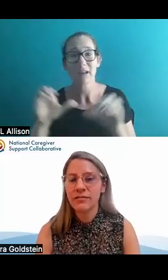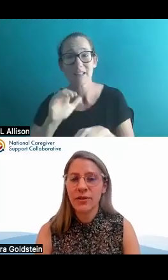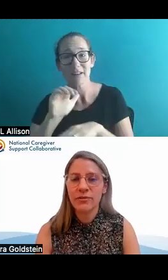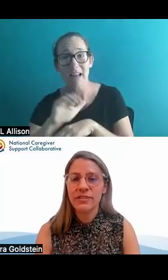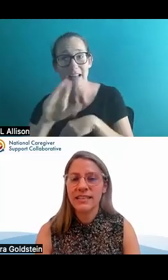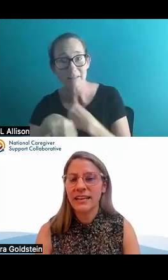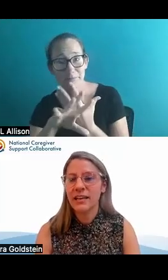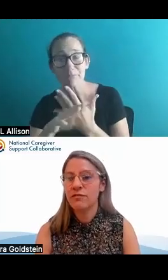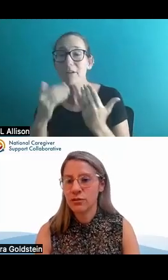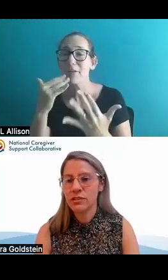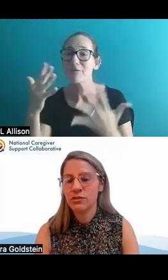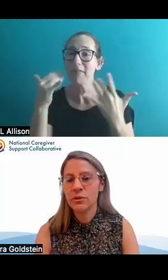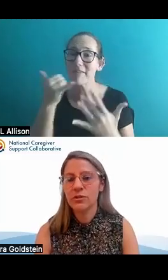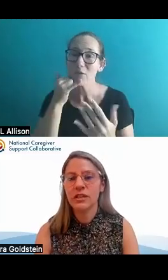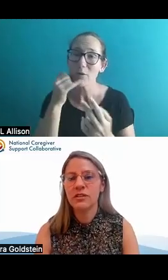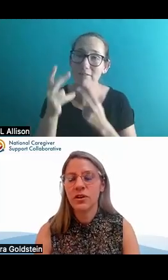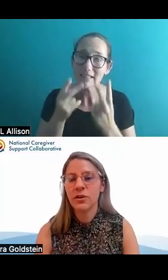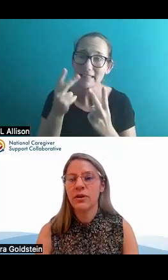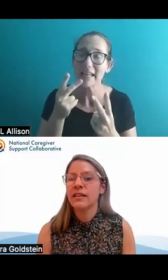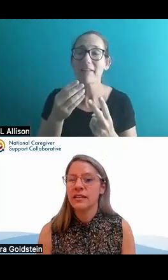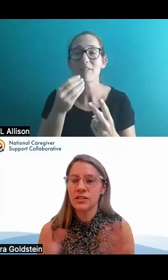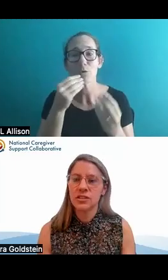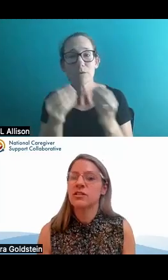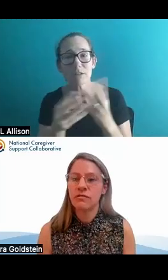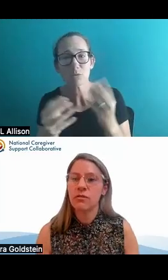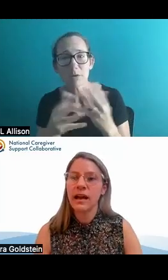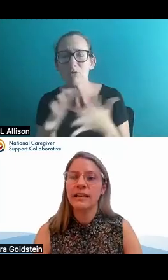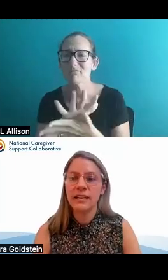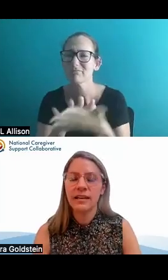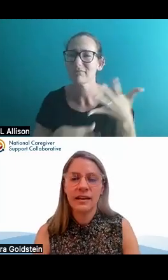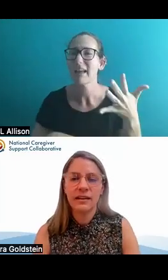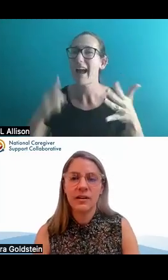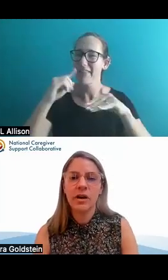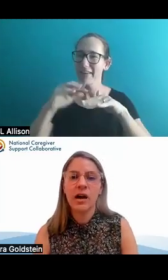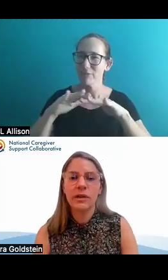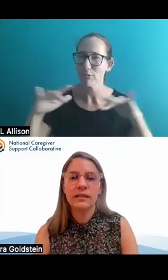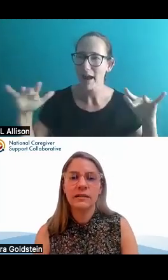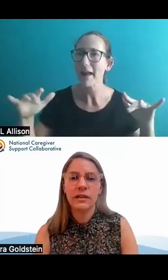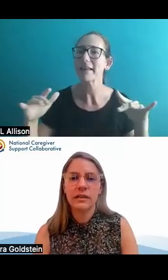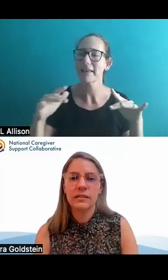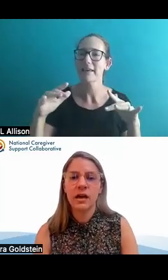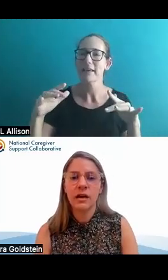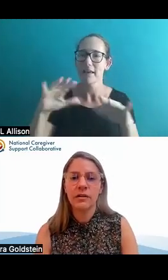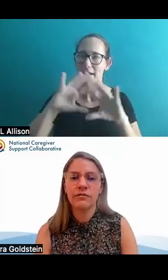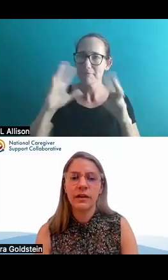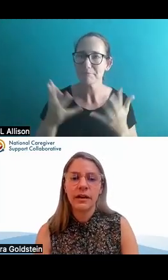phone visiting and food distribution. So I think that just the variety and comprehensiveness of